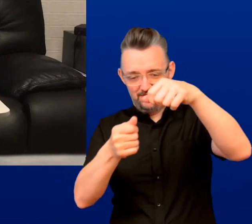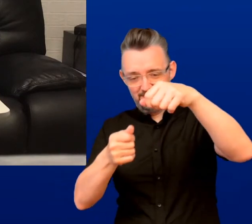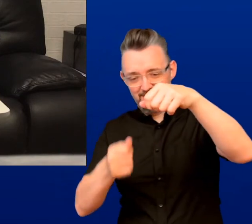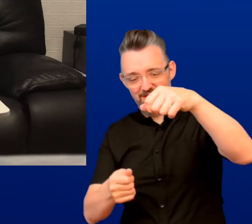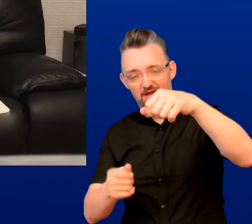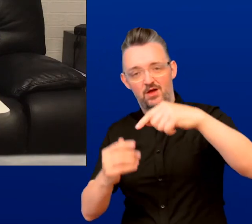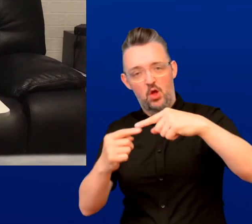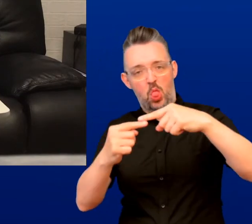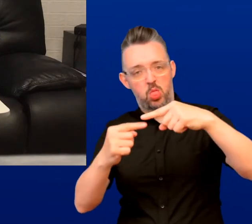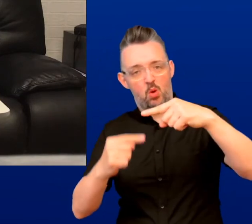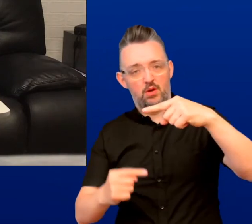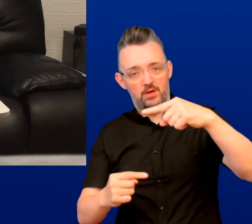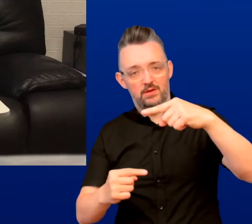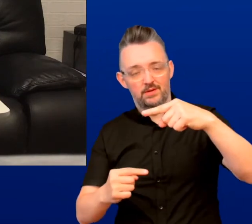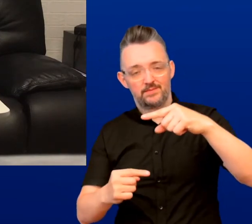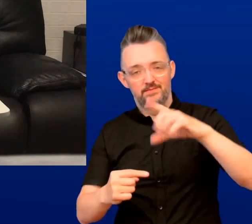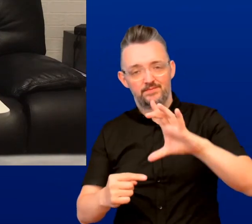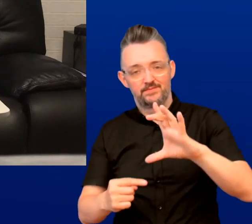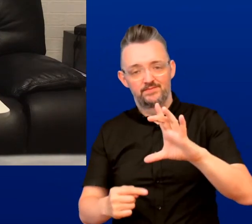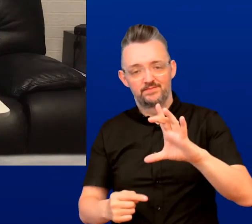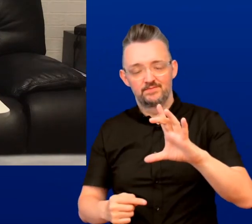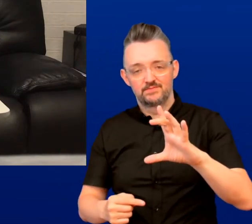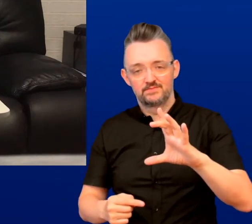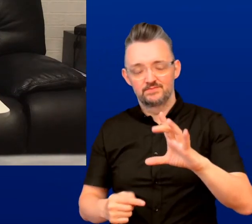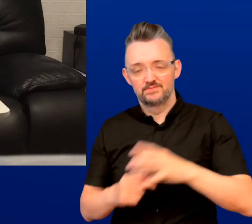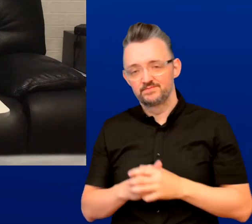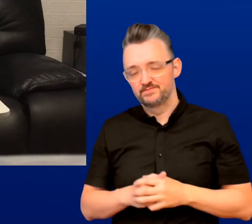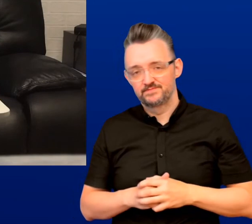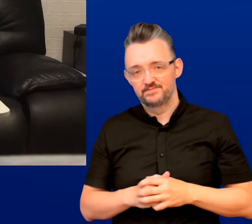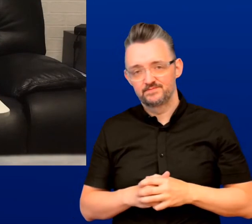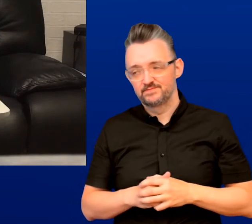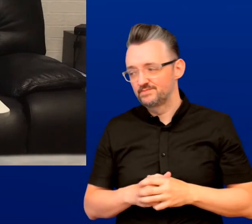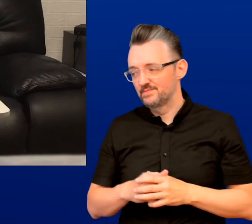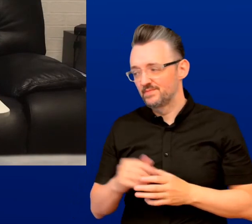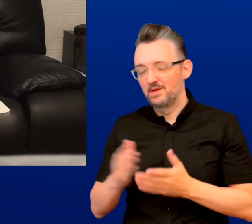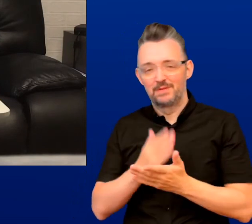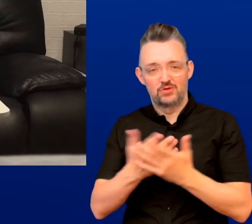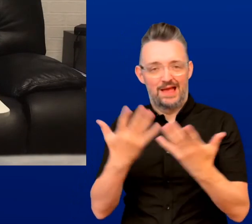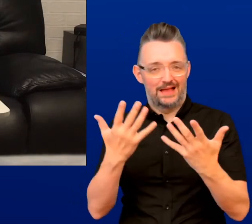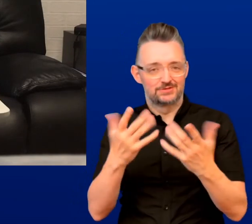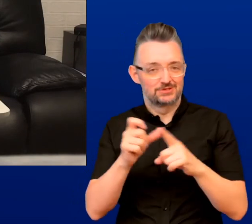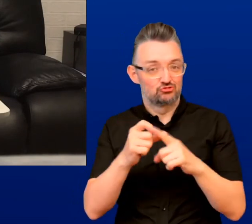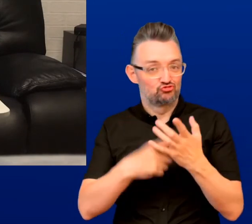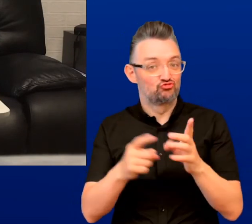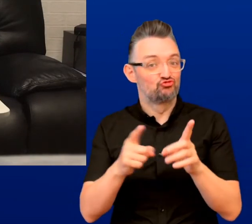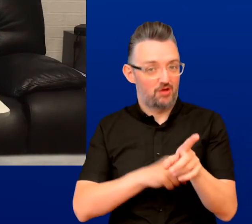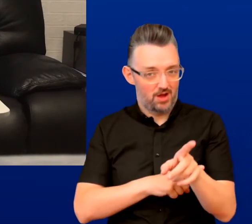the area. I'm trying to go in with dry hands. I'll